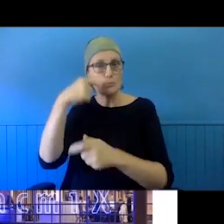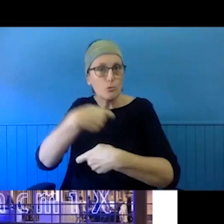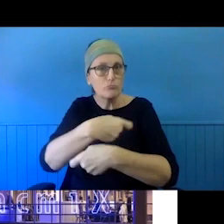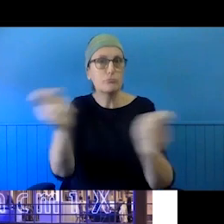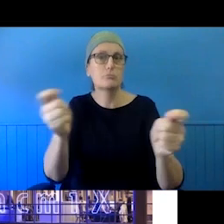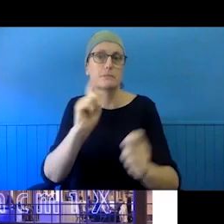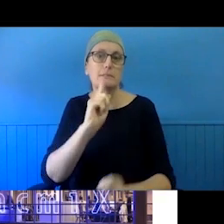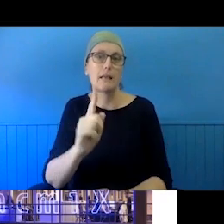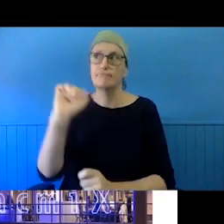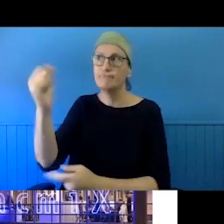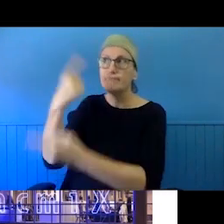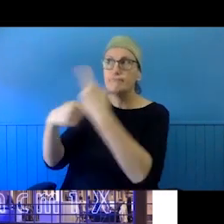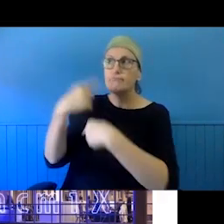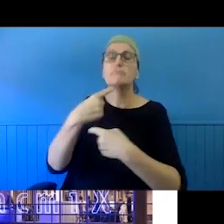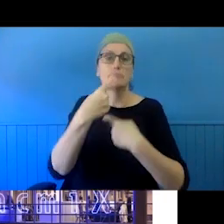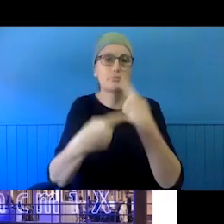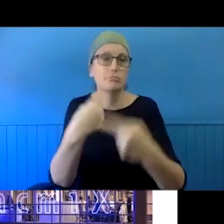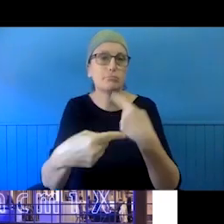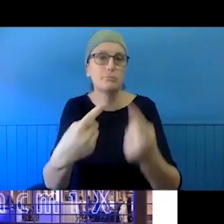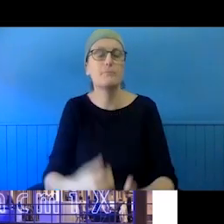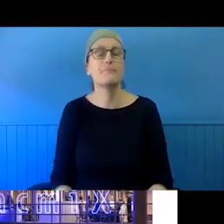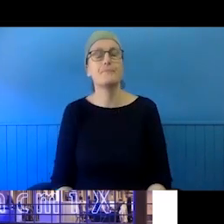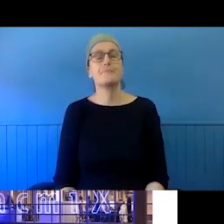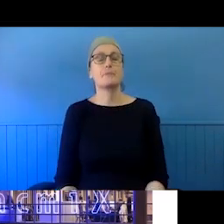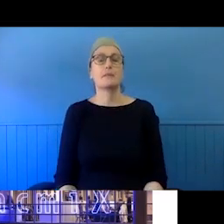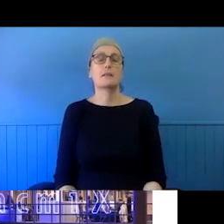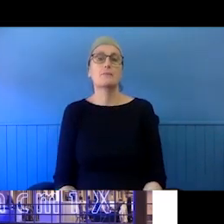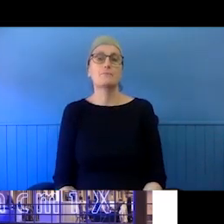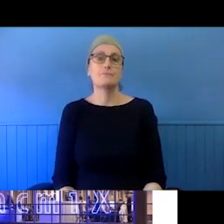apply a lot of that theory and those trends in practice. We work with a